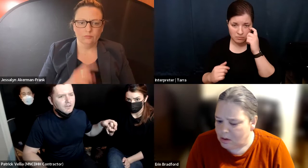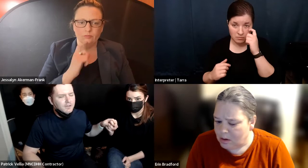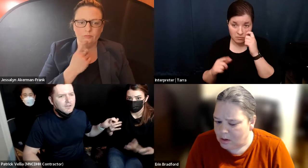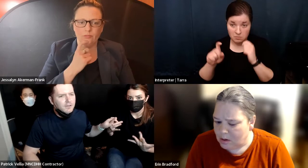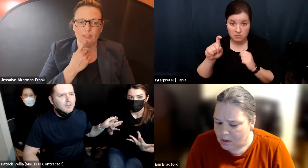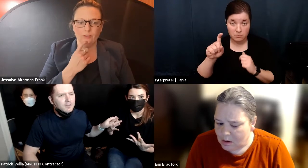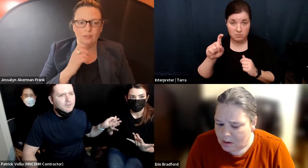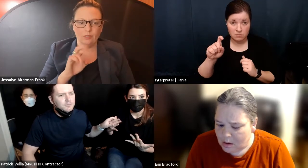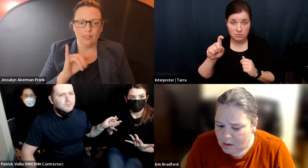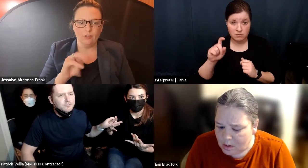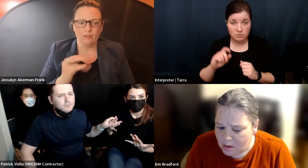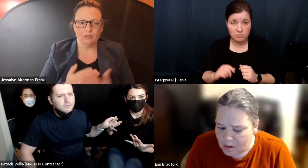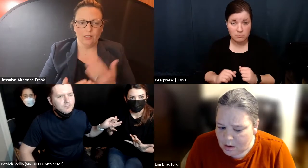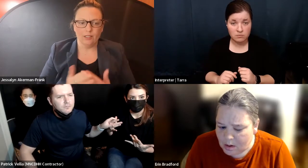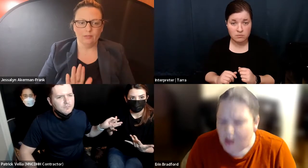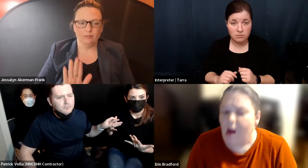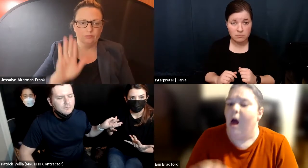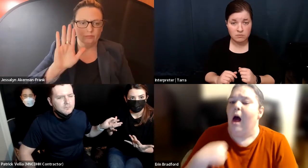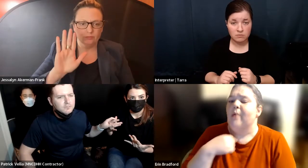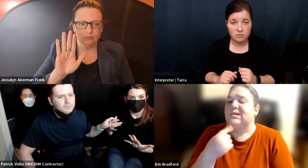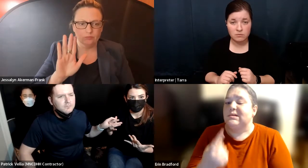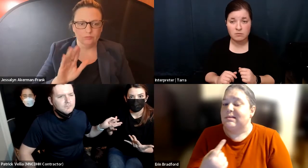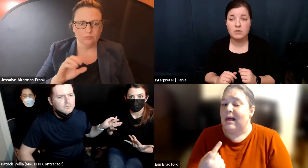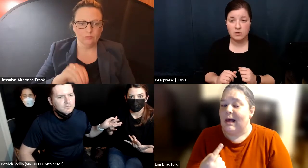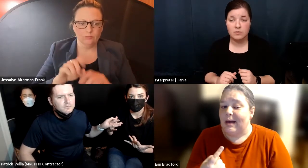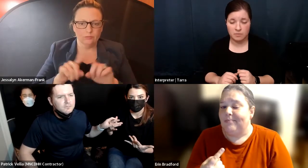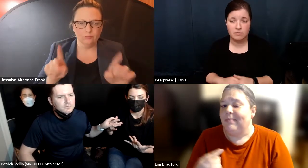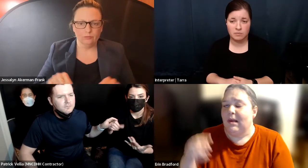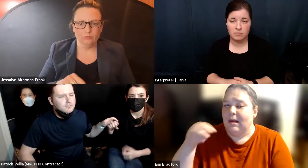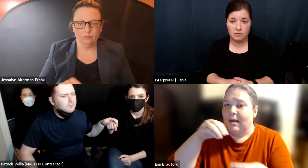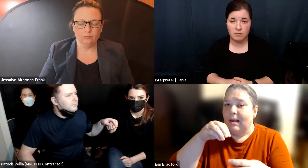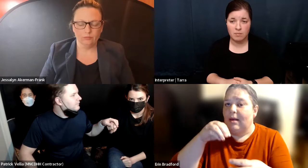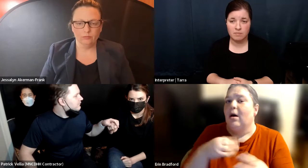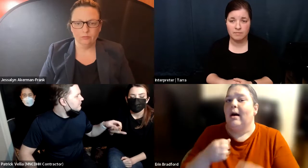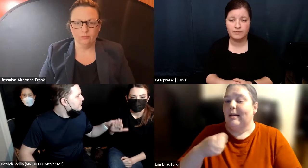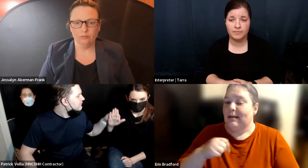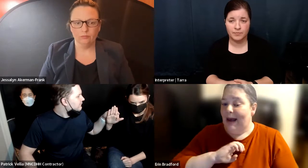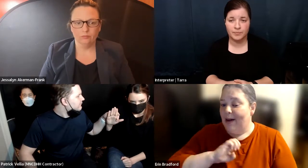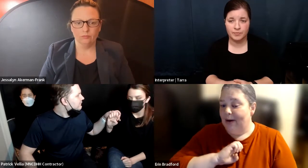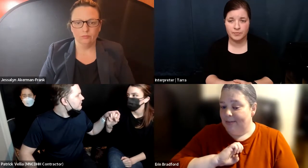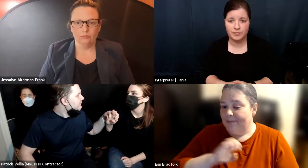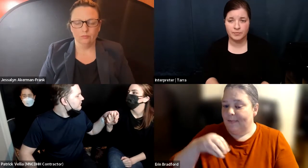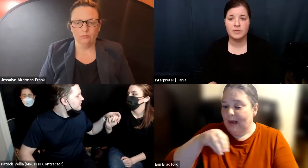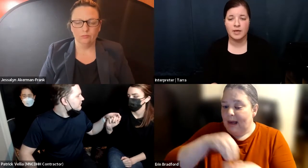So we're stuck with -- who has a question? Erin, yeah.